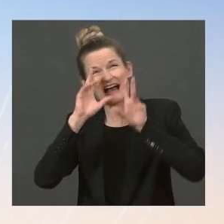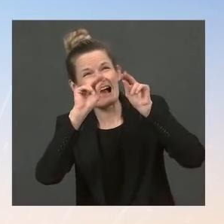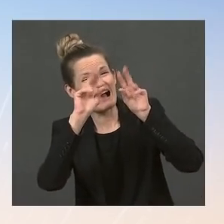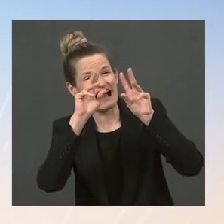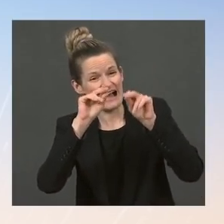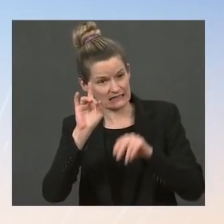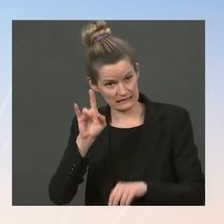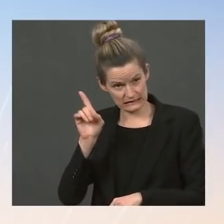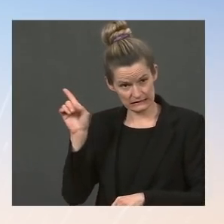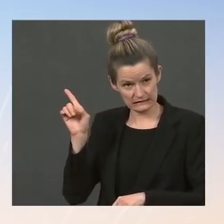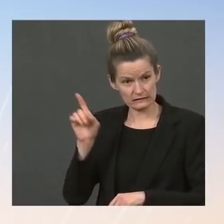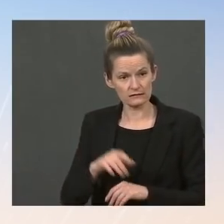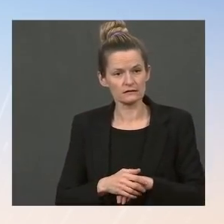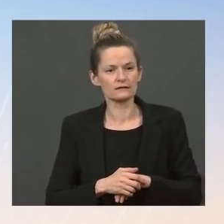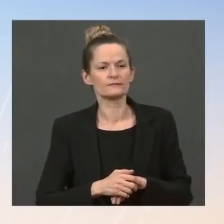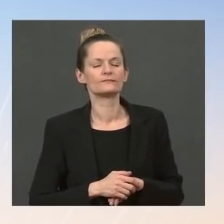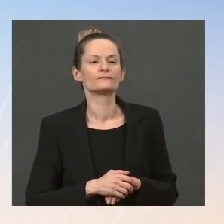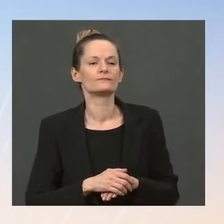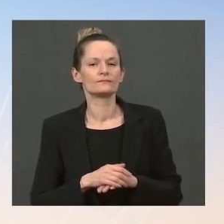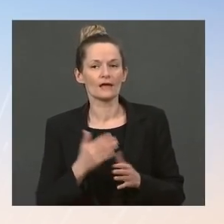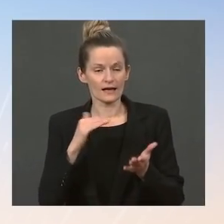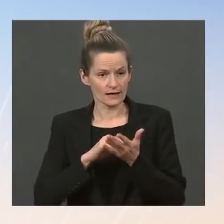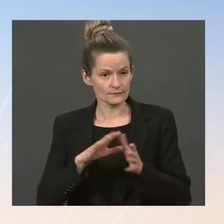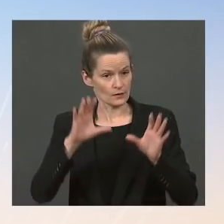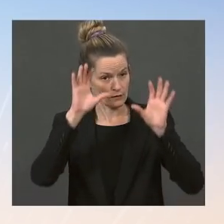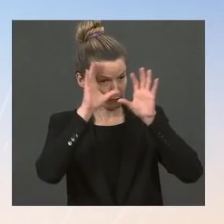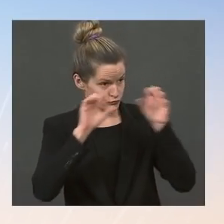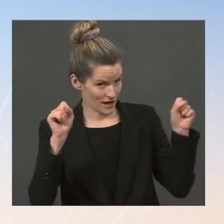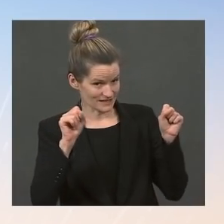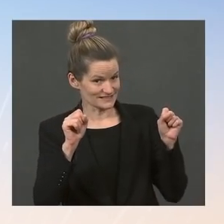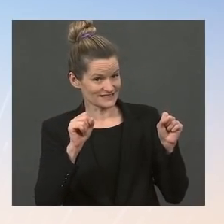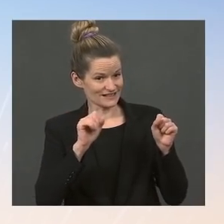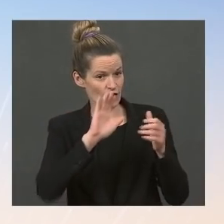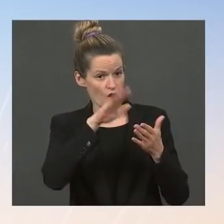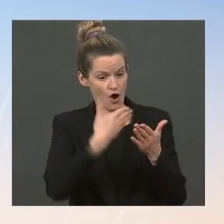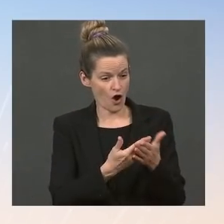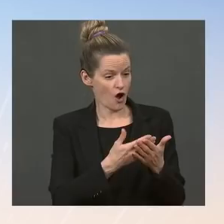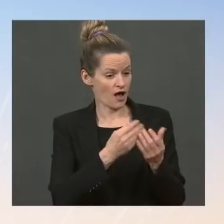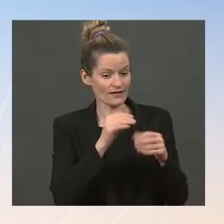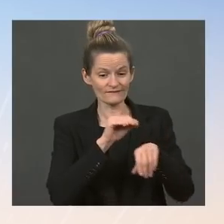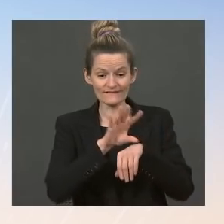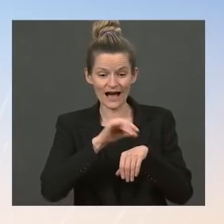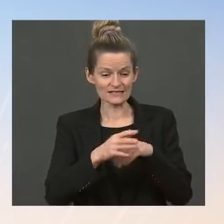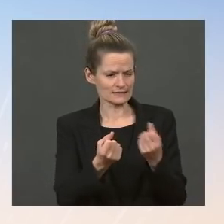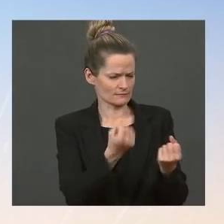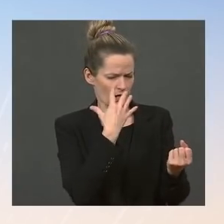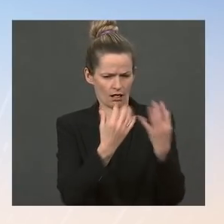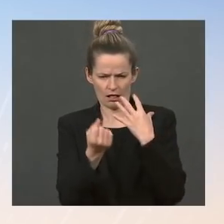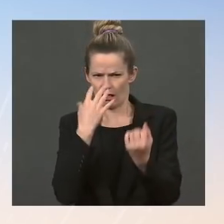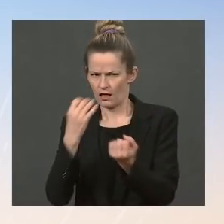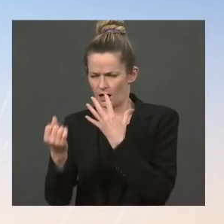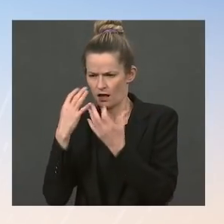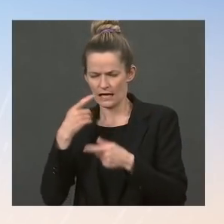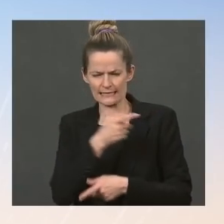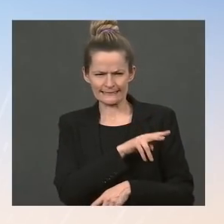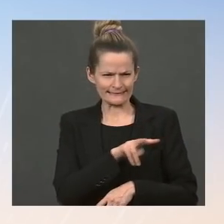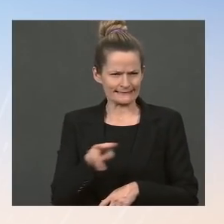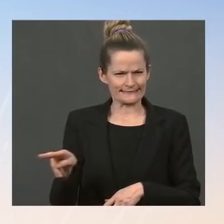I'm not going to get into more details than that. But what's important to note, at this point, is it's crystal clear that 2,500 troops